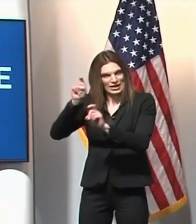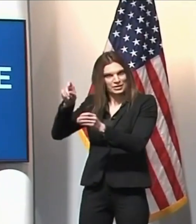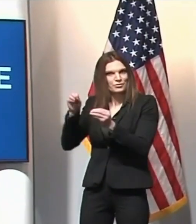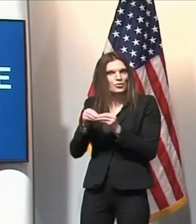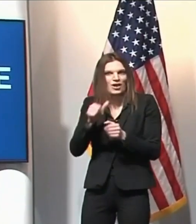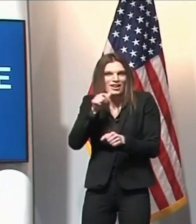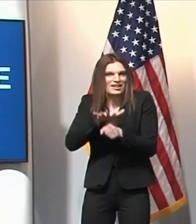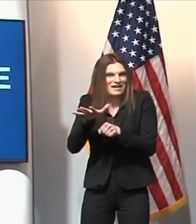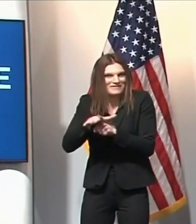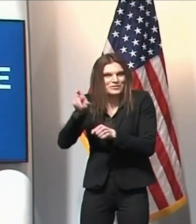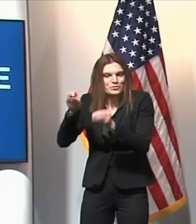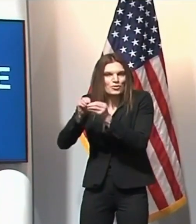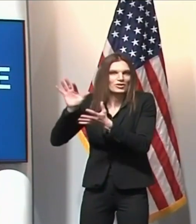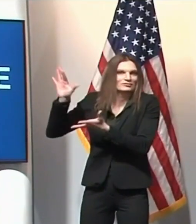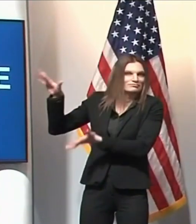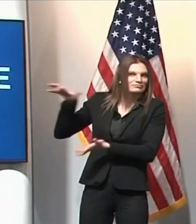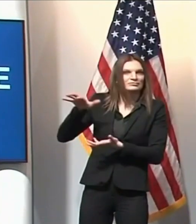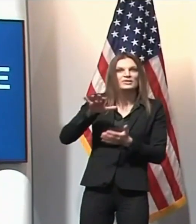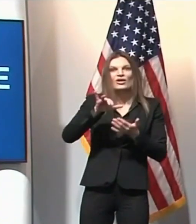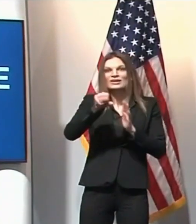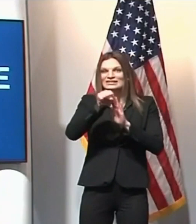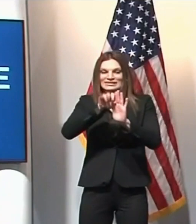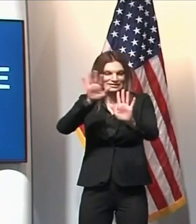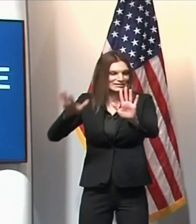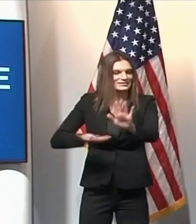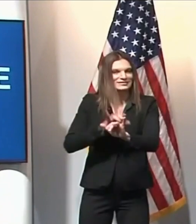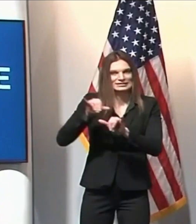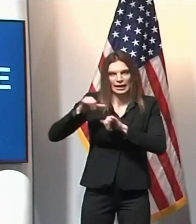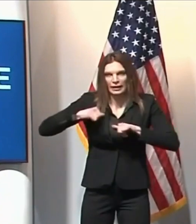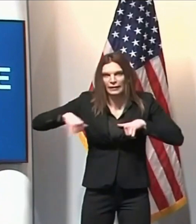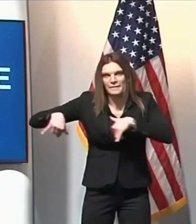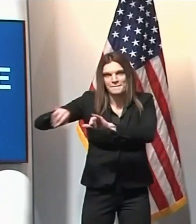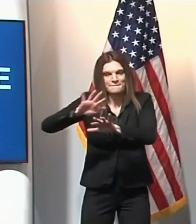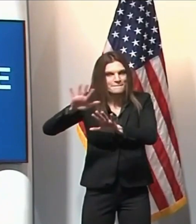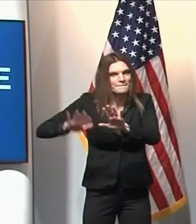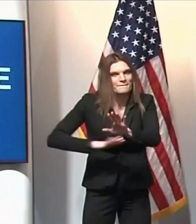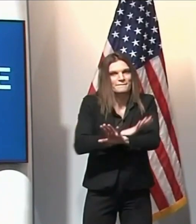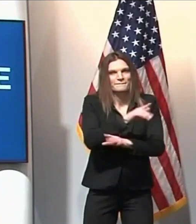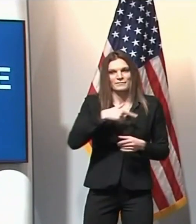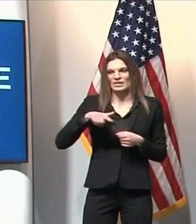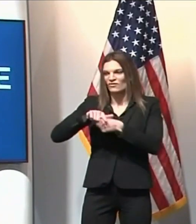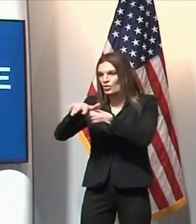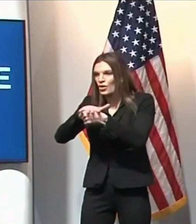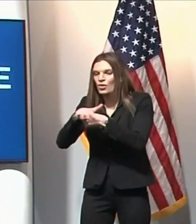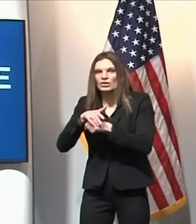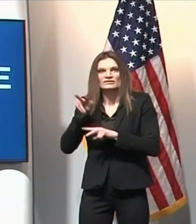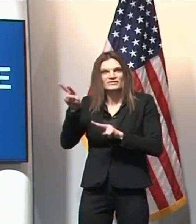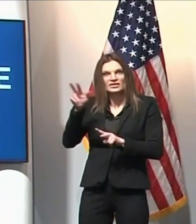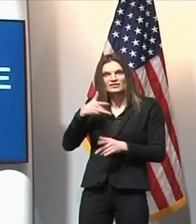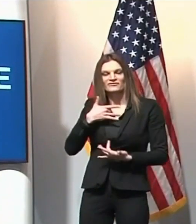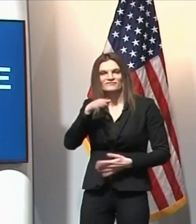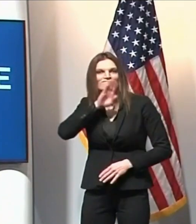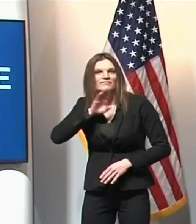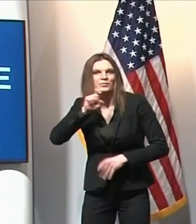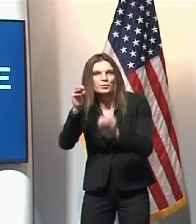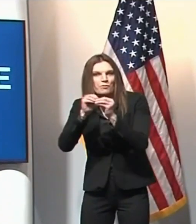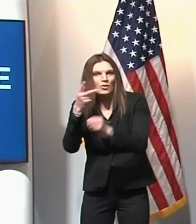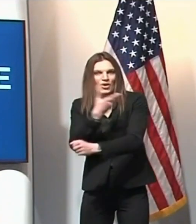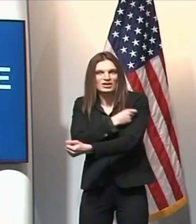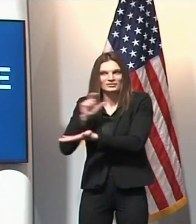THERE ARE NOT ENOUGH VACCINES TO MEET DEMAND RIGHT NOW. EVERY STATE IN THE NATION HAS THAT STORY AND EVERY LOCAL